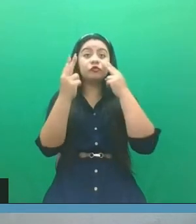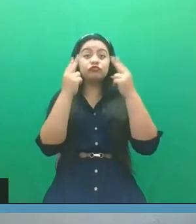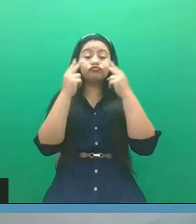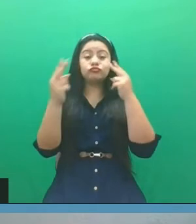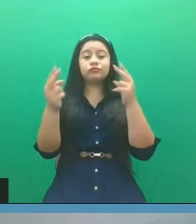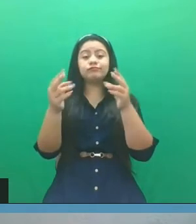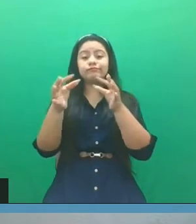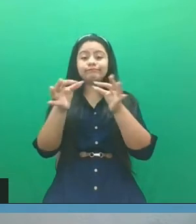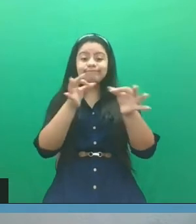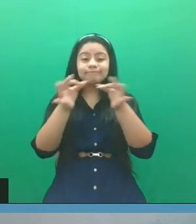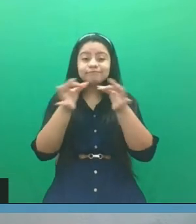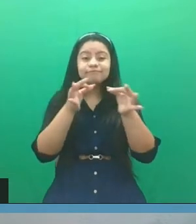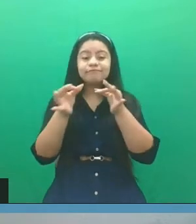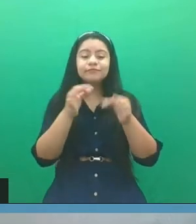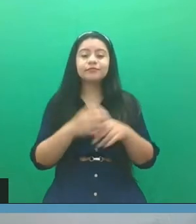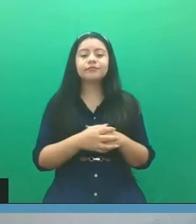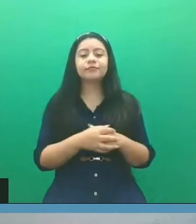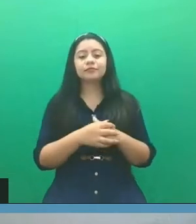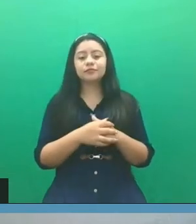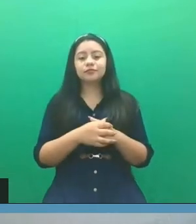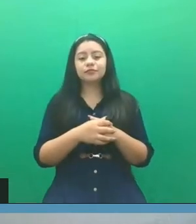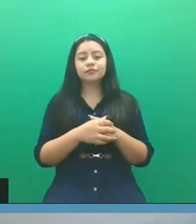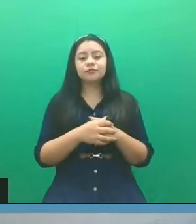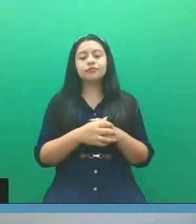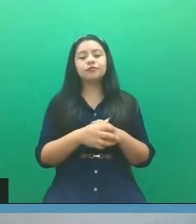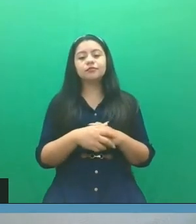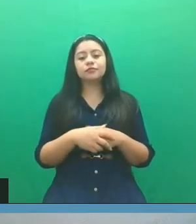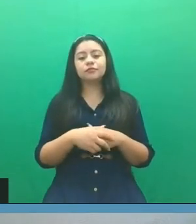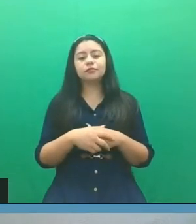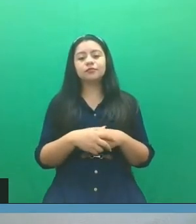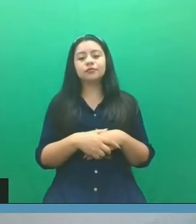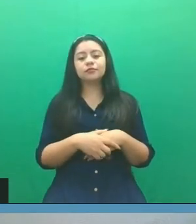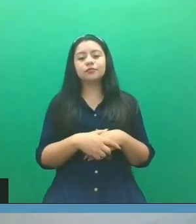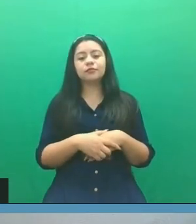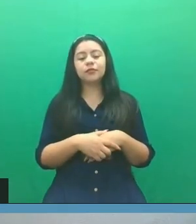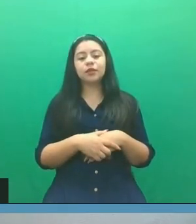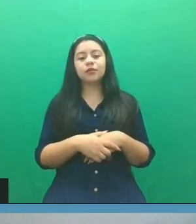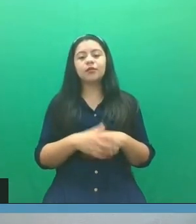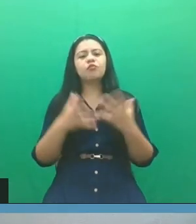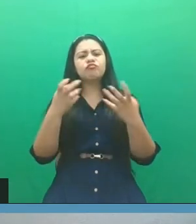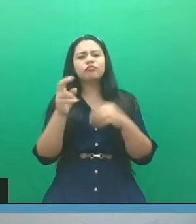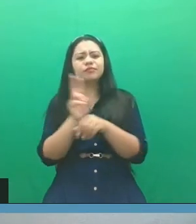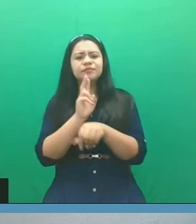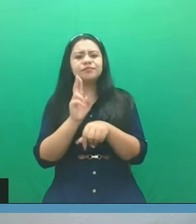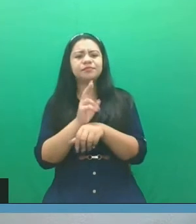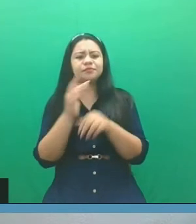We're talking about surfacing it for through digital means but you know Sina and I have been